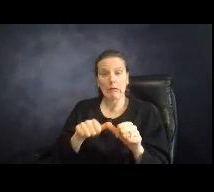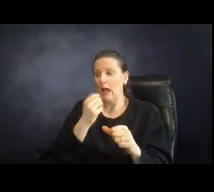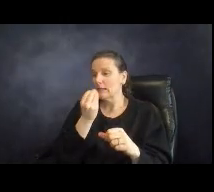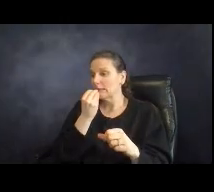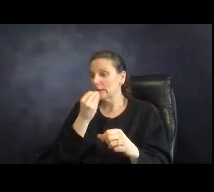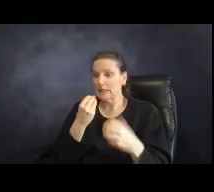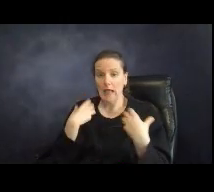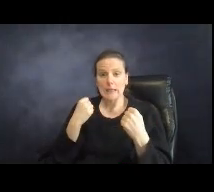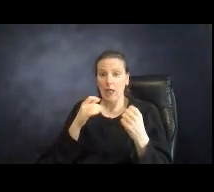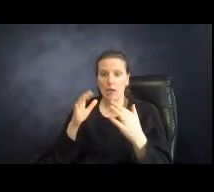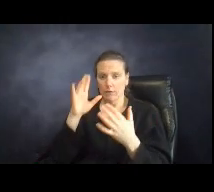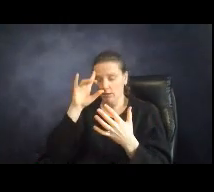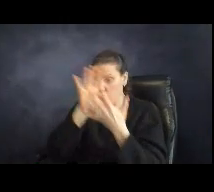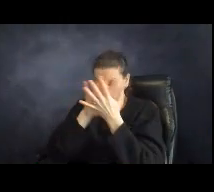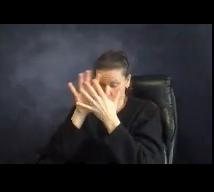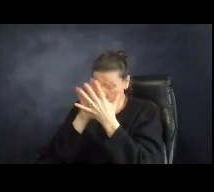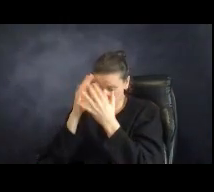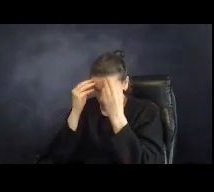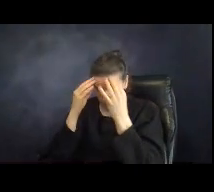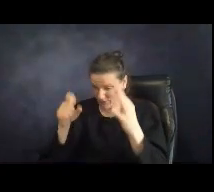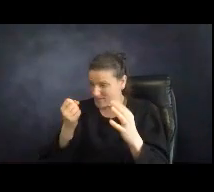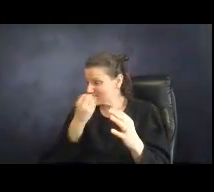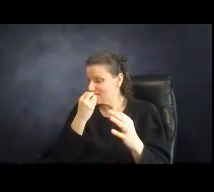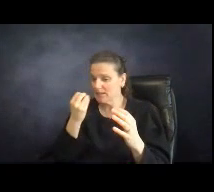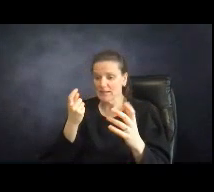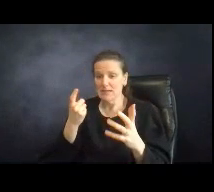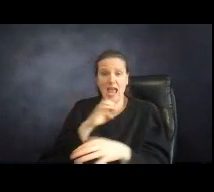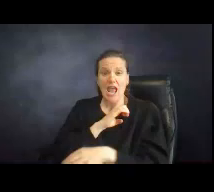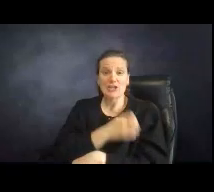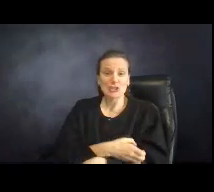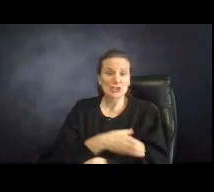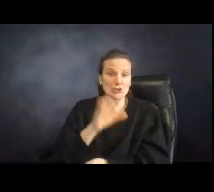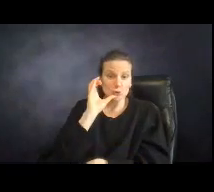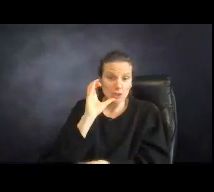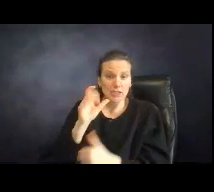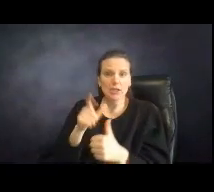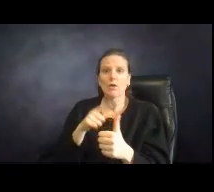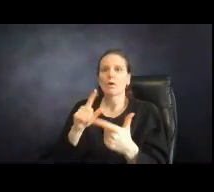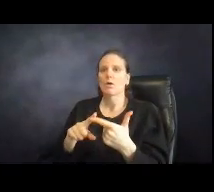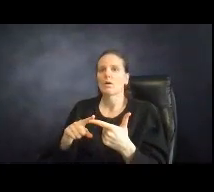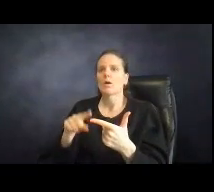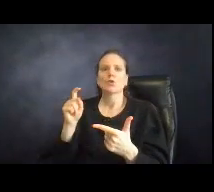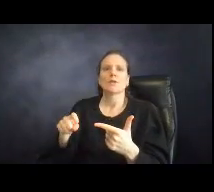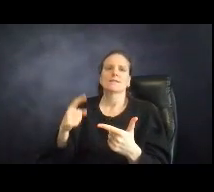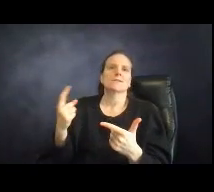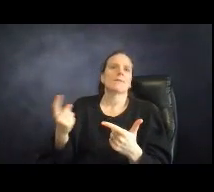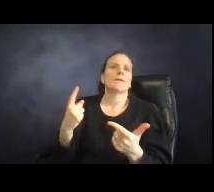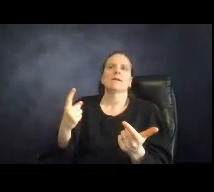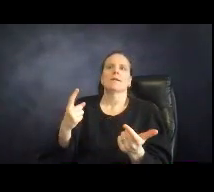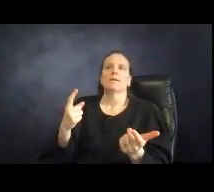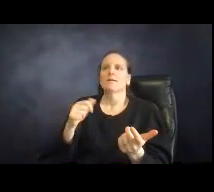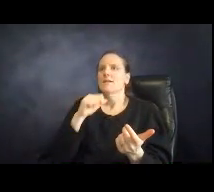you get fuzzy brain, you need a pick me up, we go for an drink. Or we're like, we just need something. Like, it doesn't even have to be something sweet.